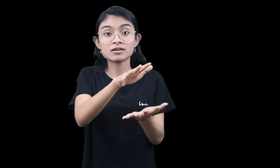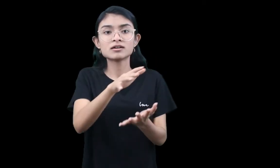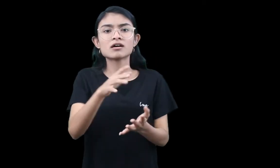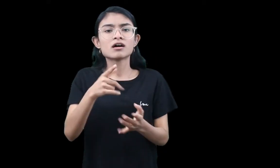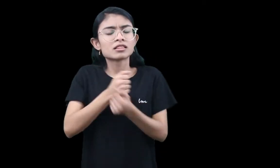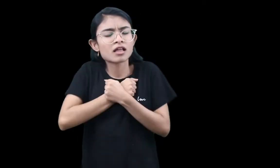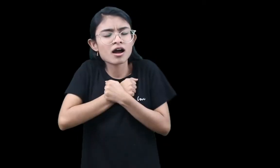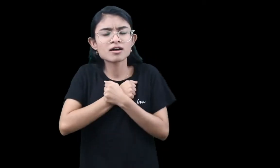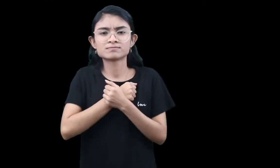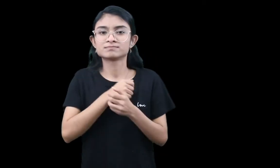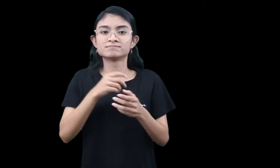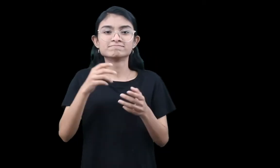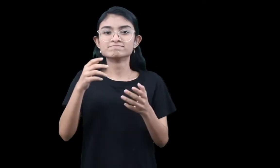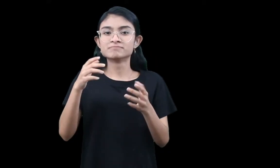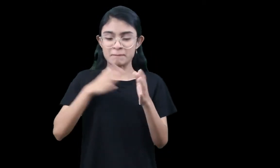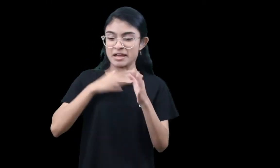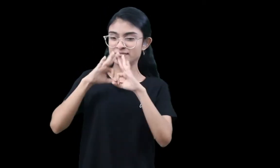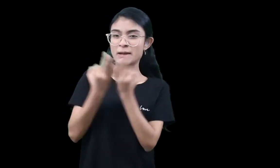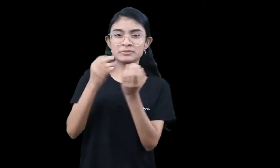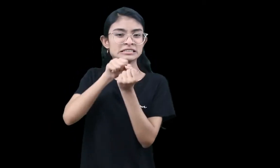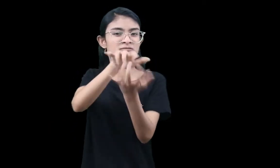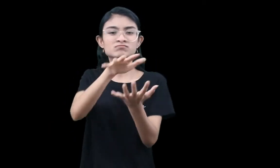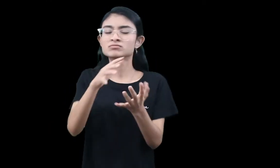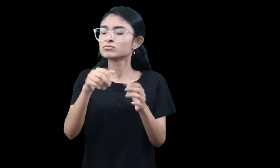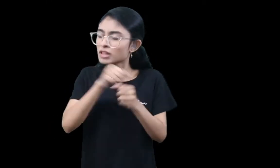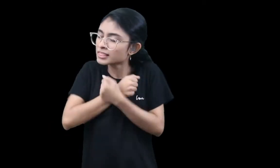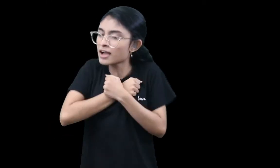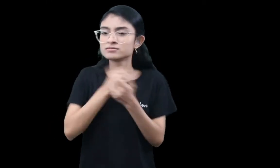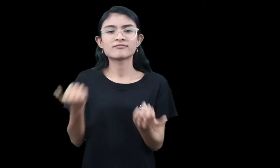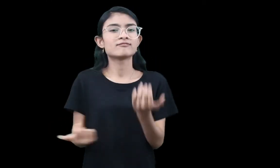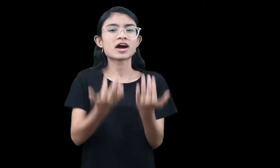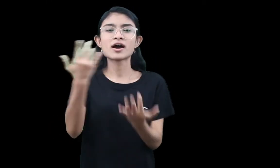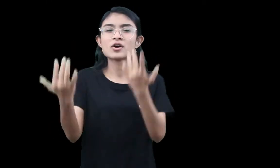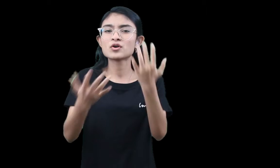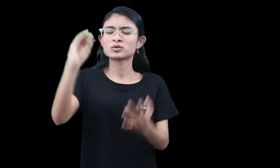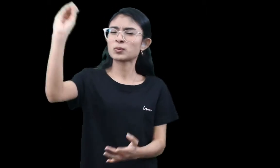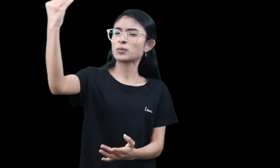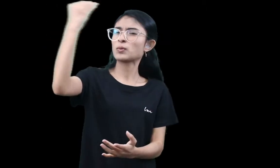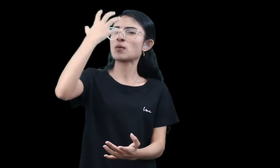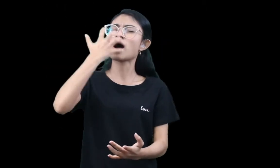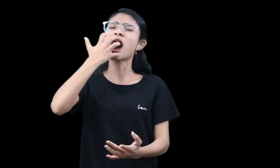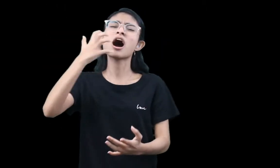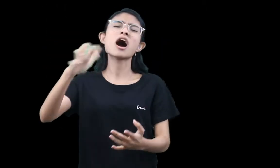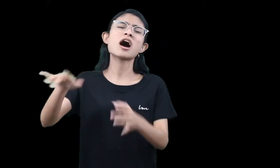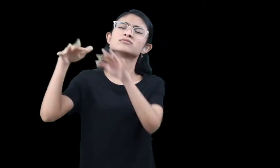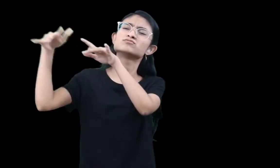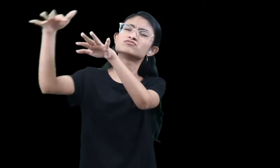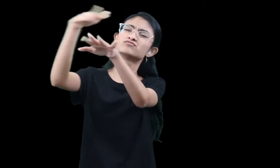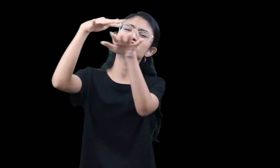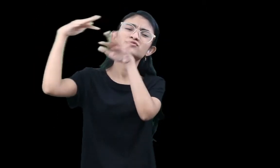Because they are dragons they love fires . . . warm temperatures . . . and being in sunny places.